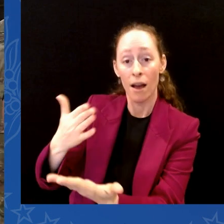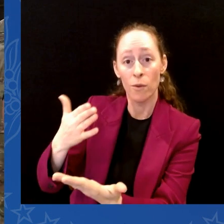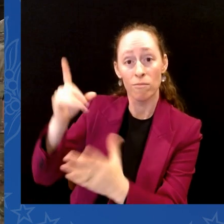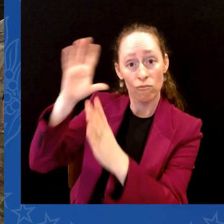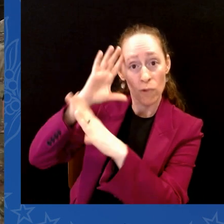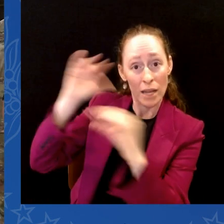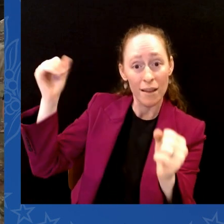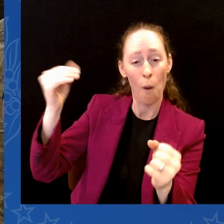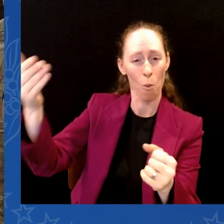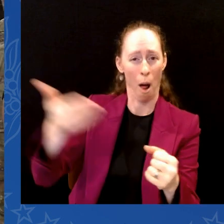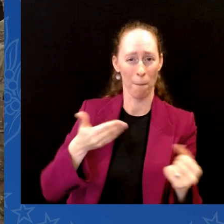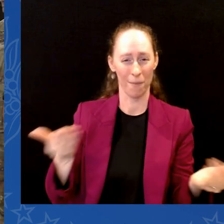And the floor is yours.